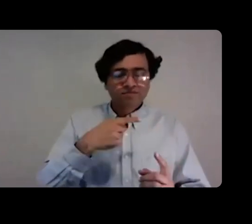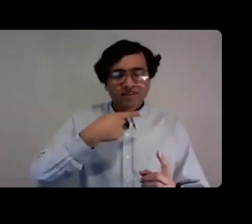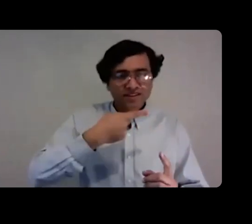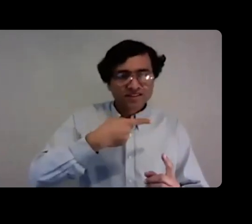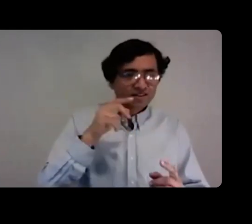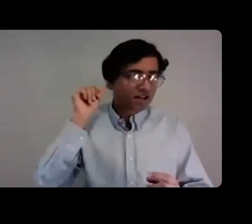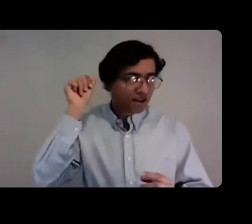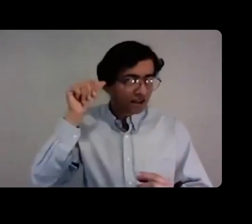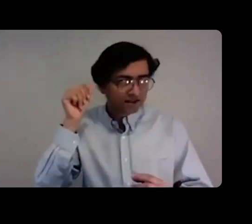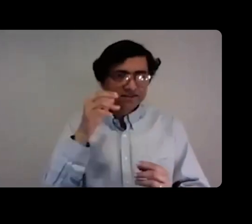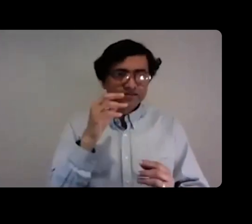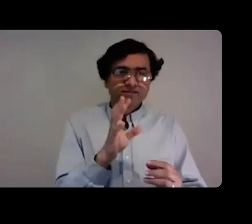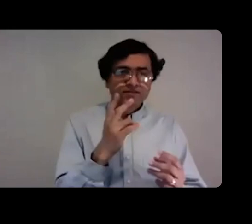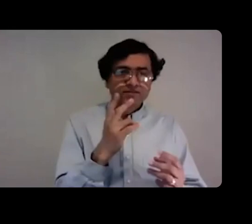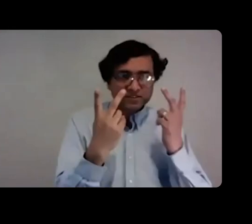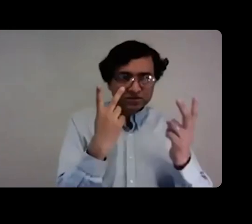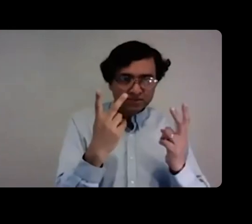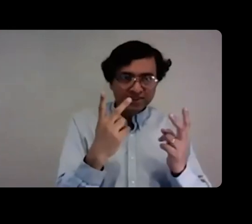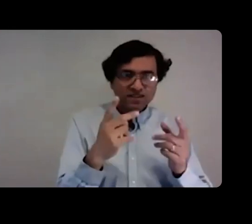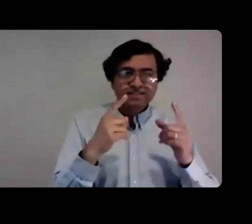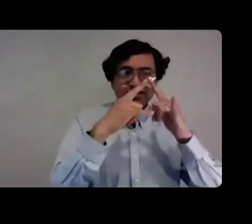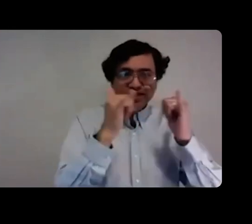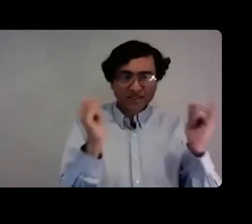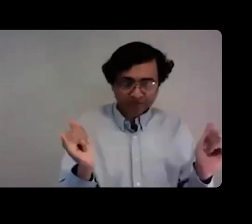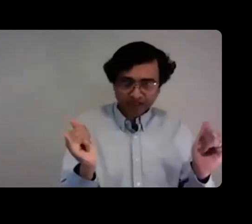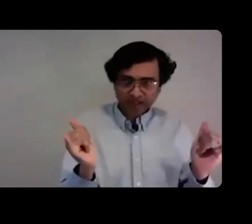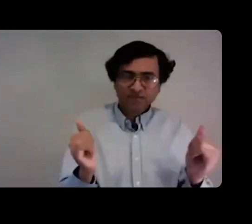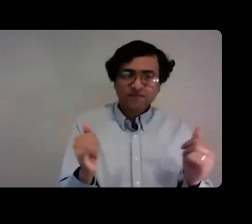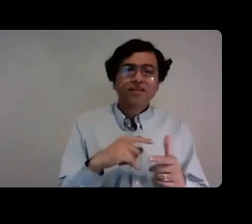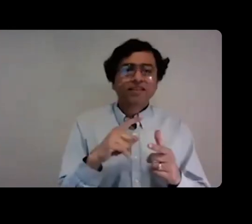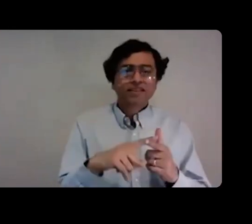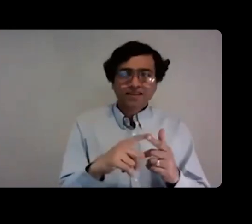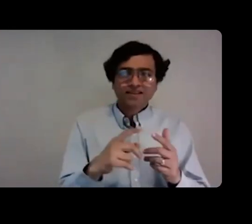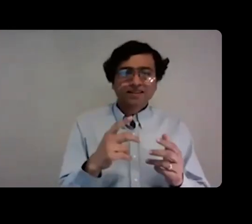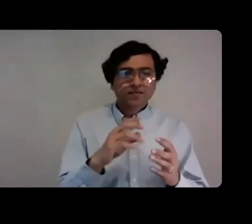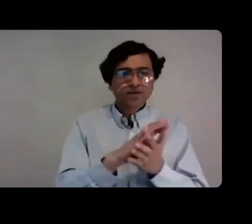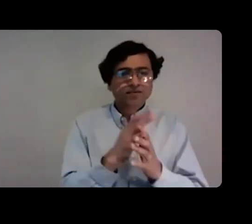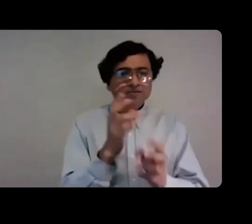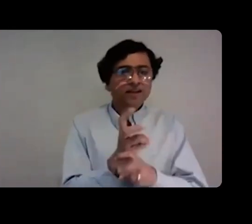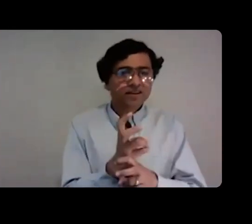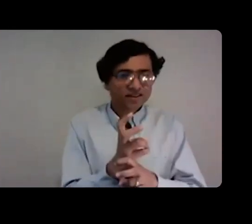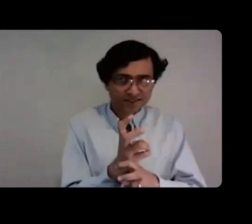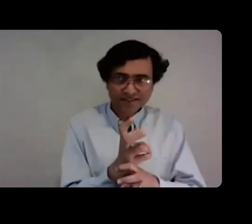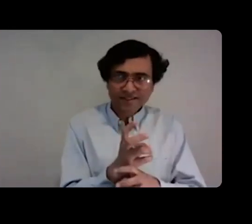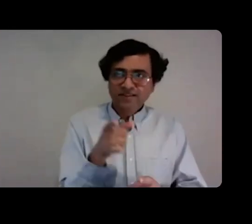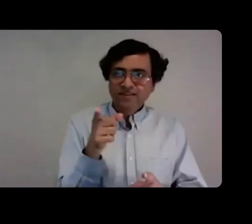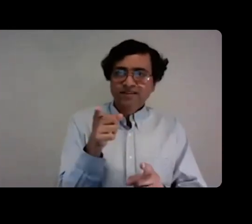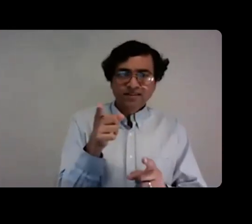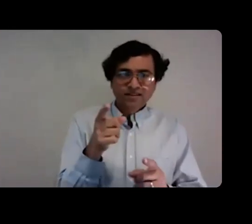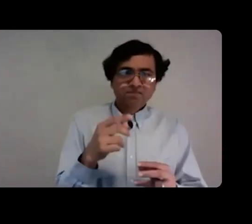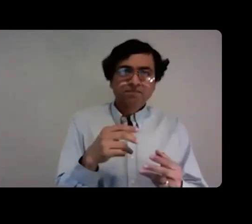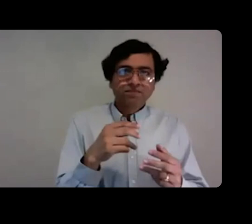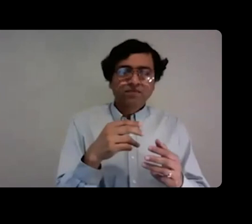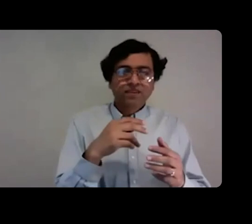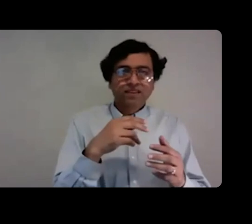But now we are talking about the blended communication event, where it becomes difficult